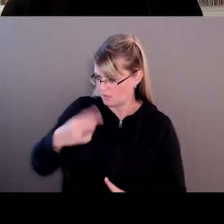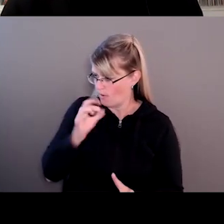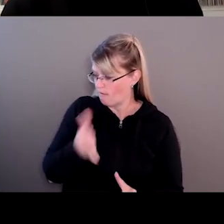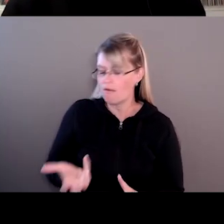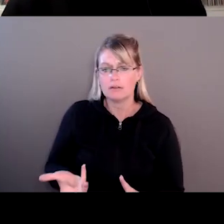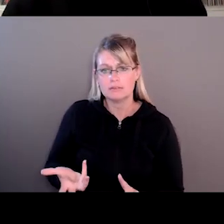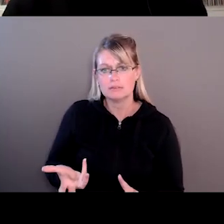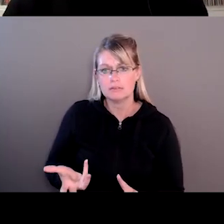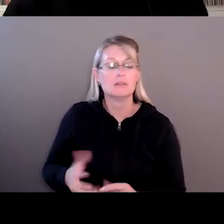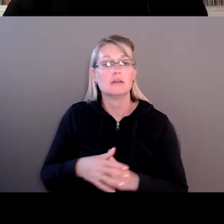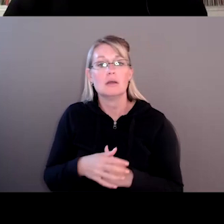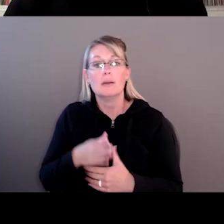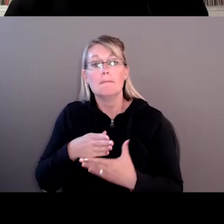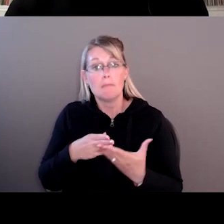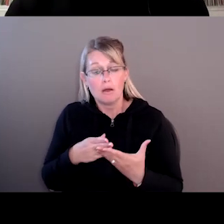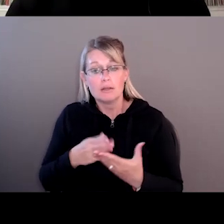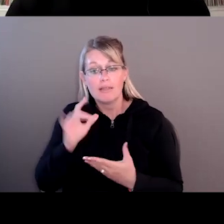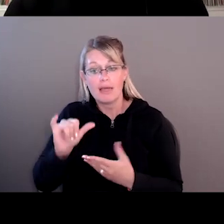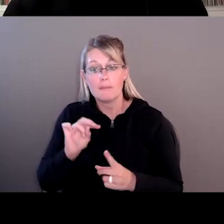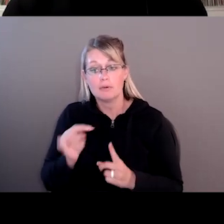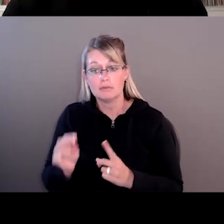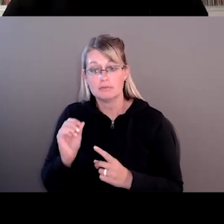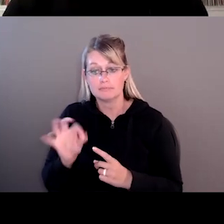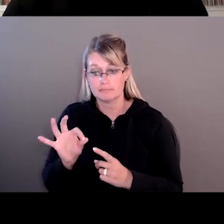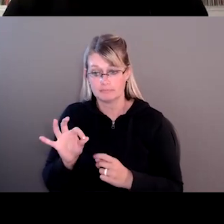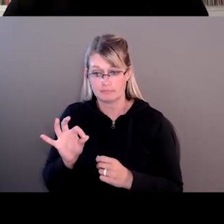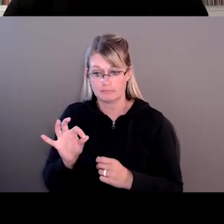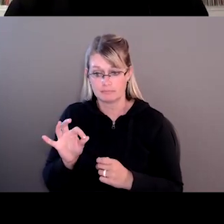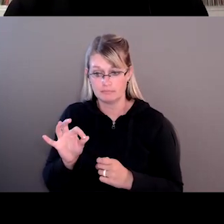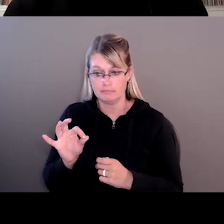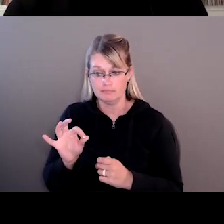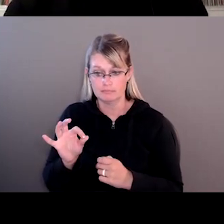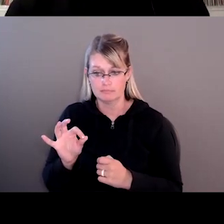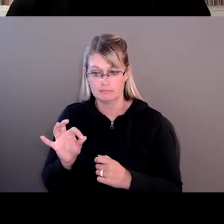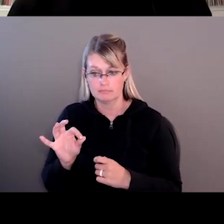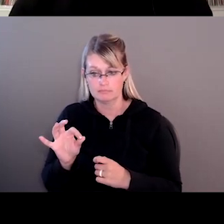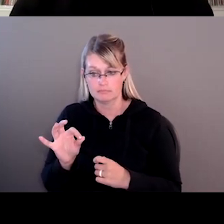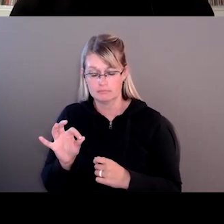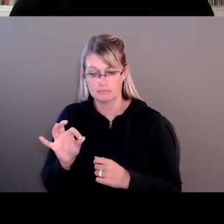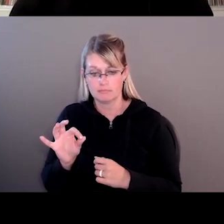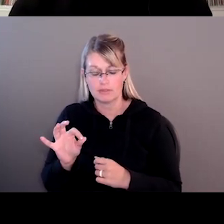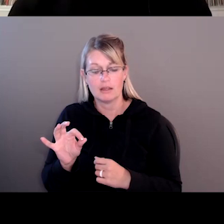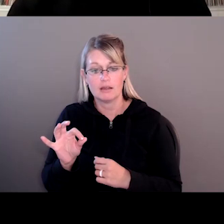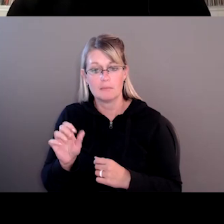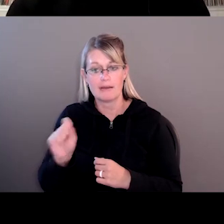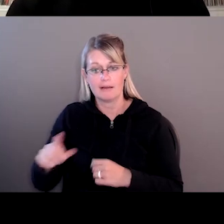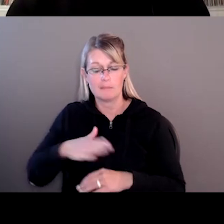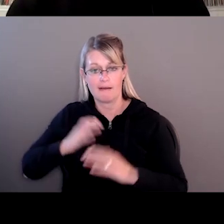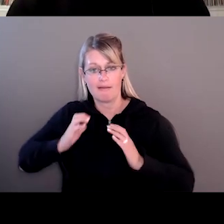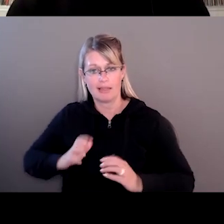In part there is this aspect of I've actually been teaching my clients about alt text for